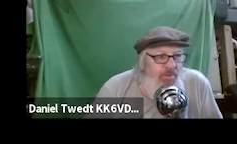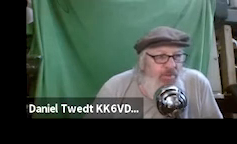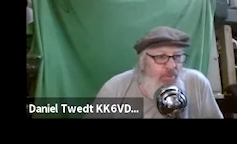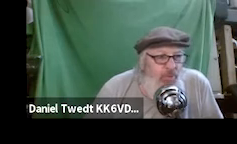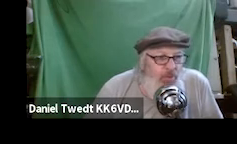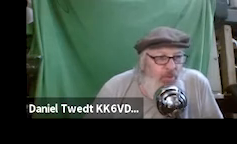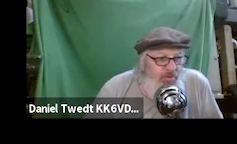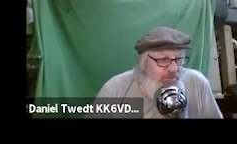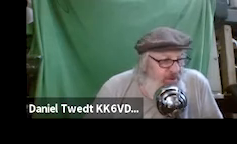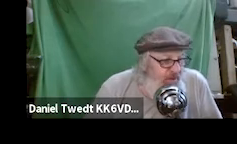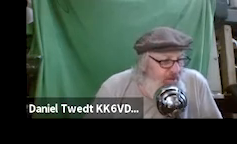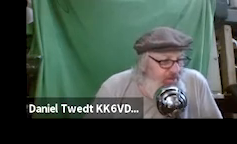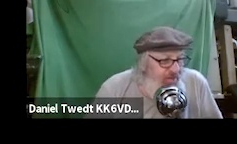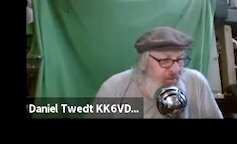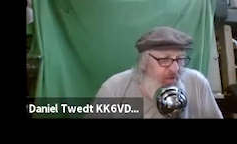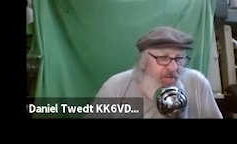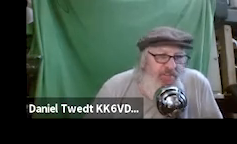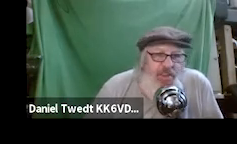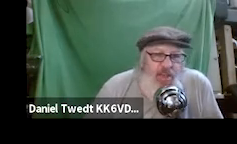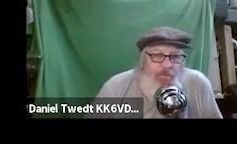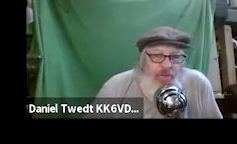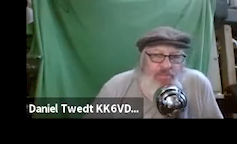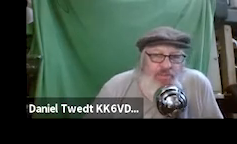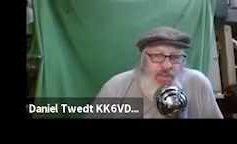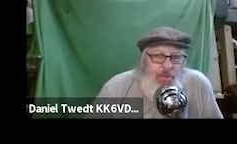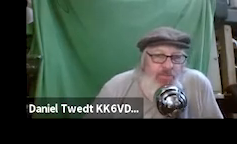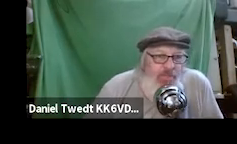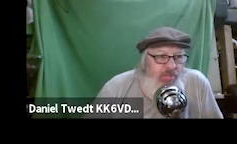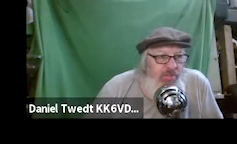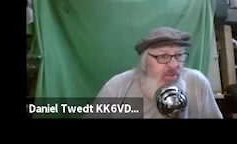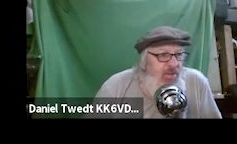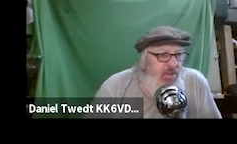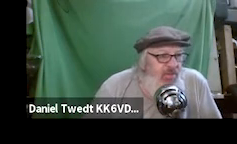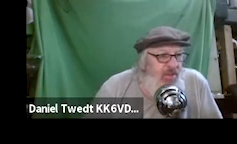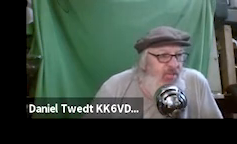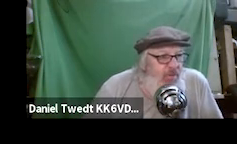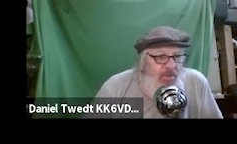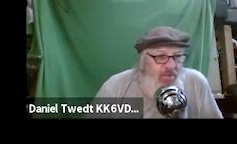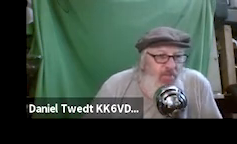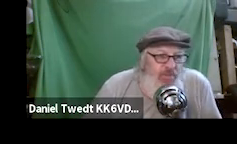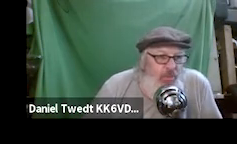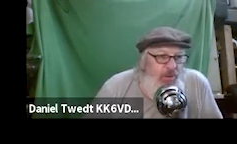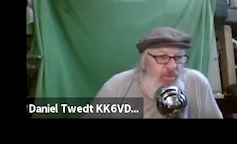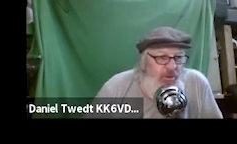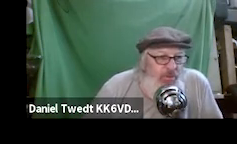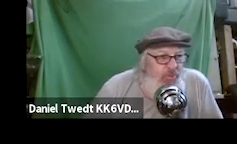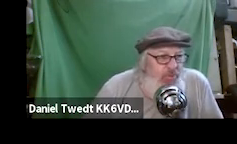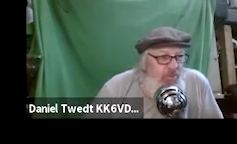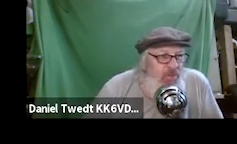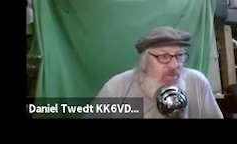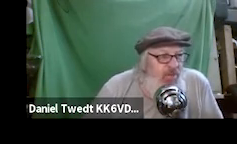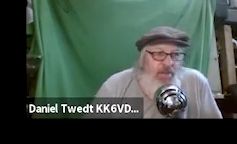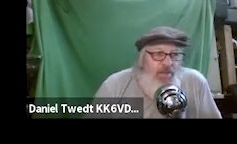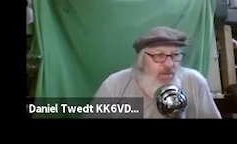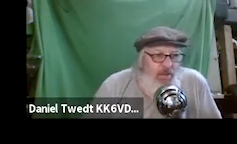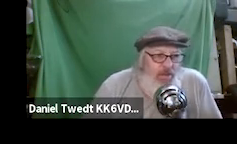Daniel Twedt KK6VDR: I think there's other versions of it as well, and then one other great APP is called what three words and it's a location APP that actually names each.